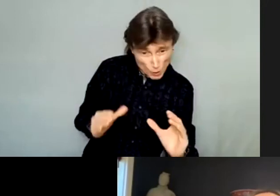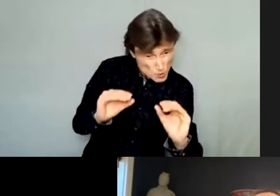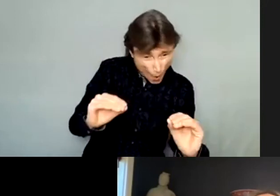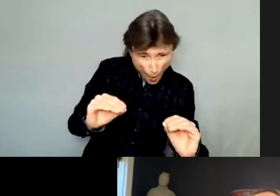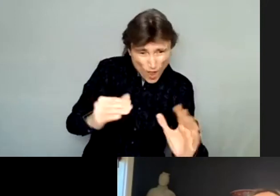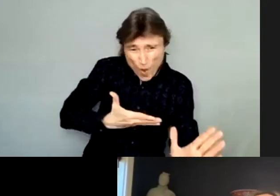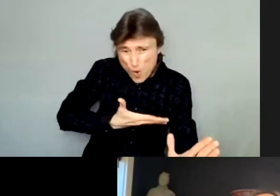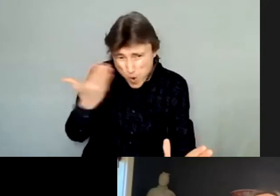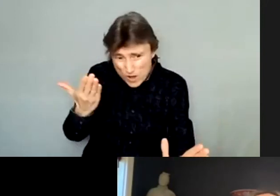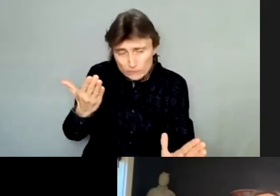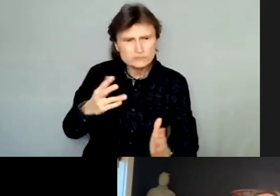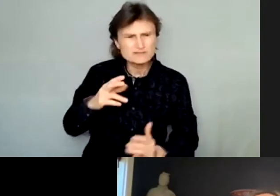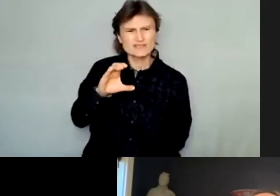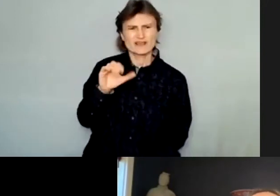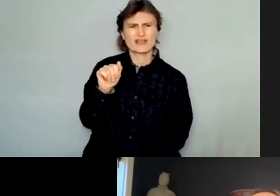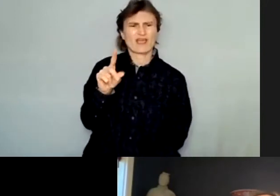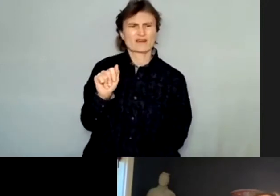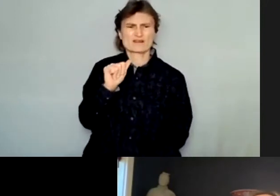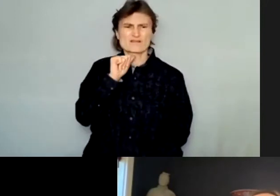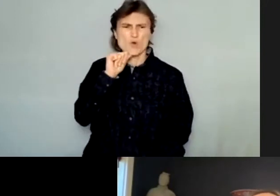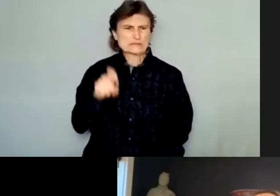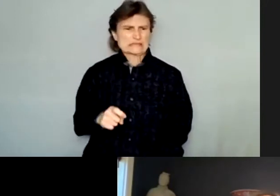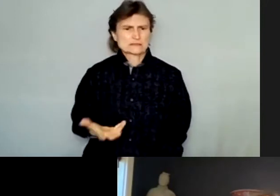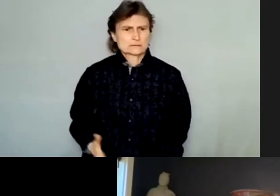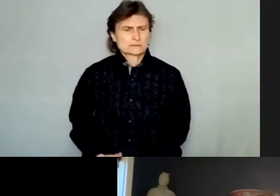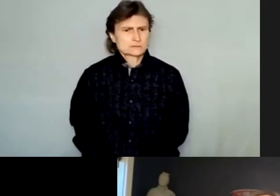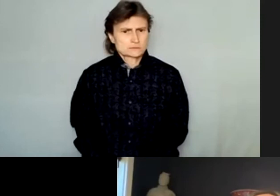We need artists and we need them to be paid.